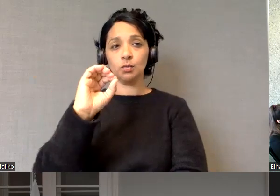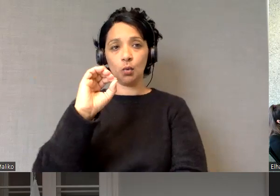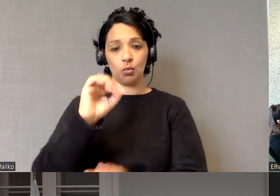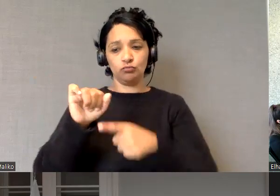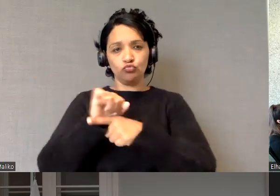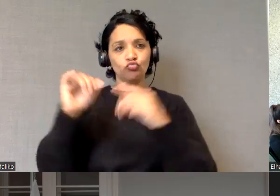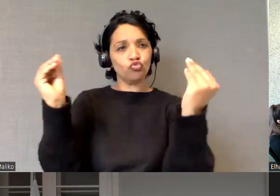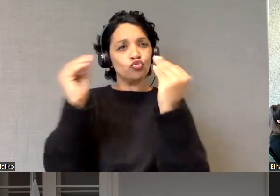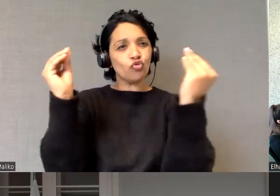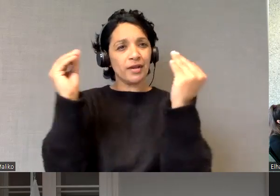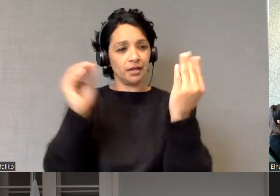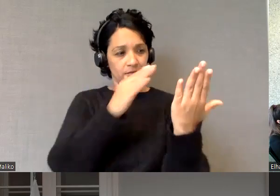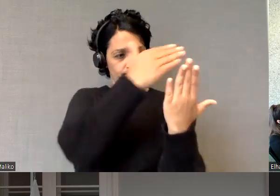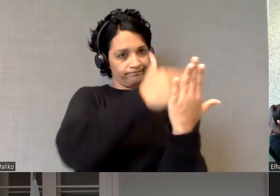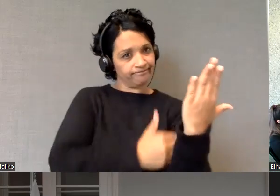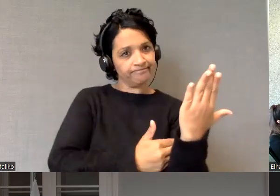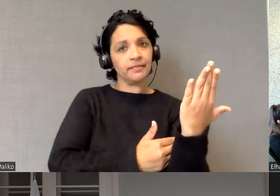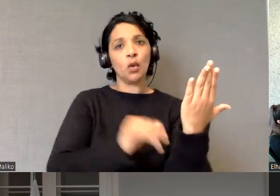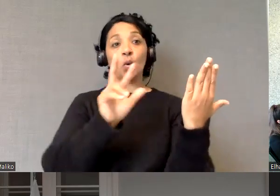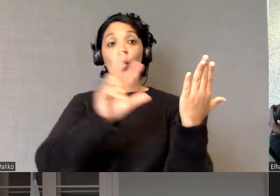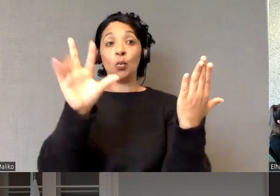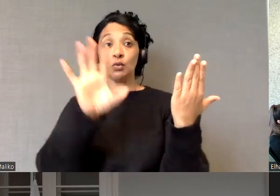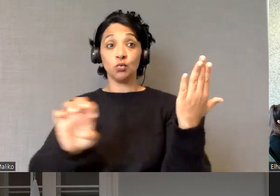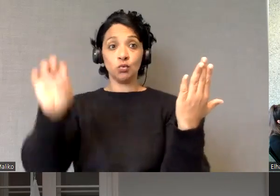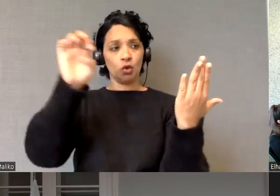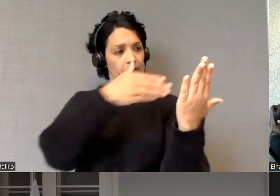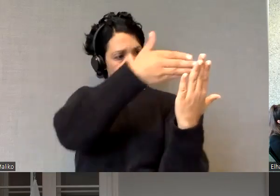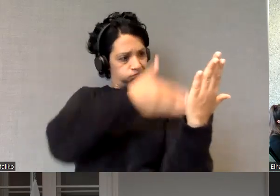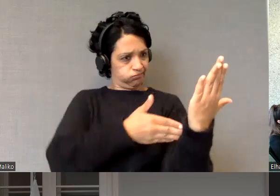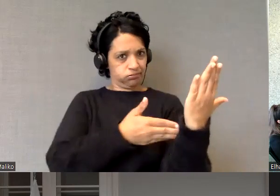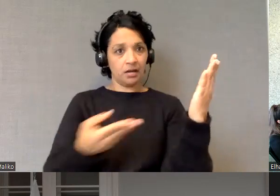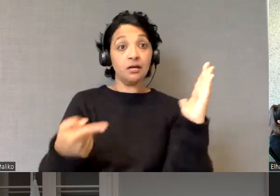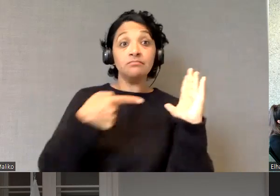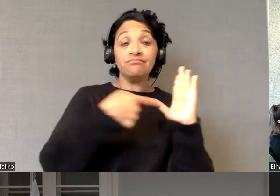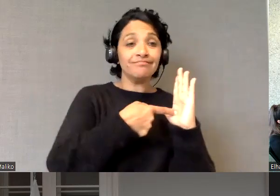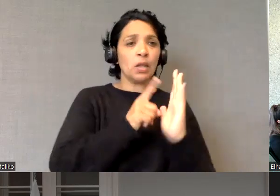the western European militaries, it contains no mention of persons with disabilities, and